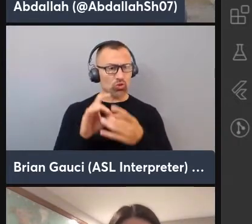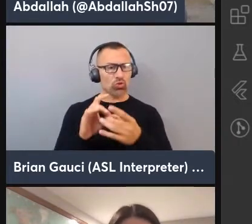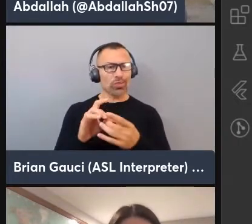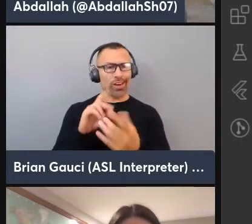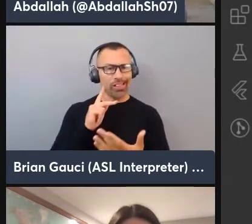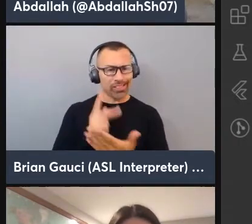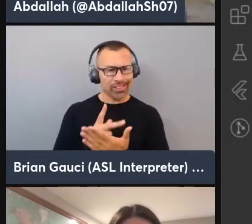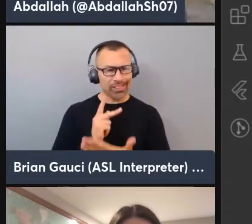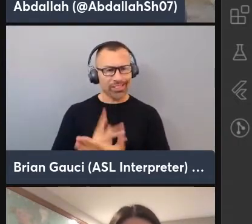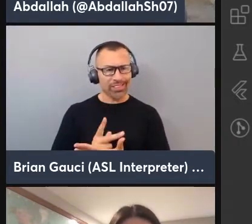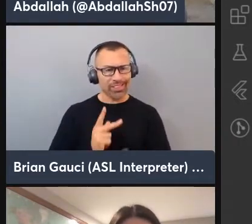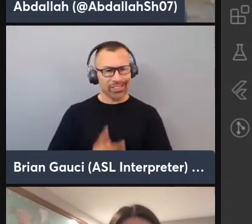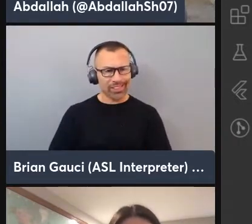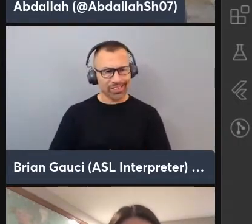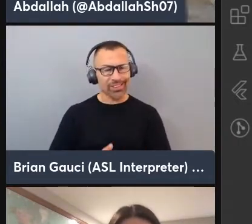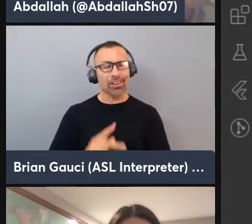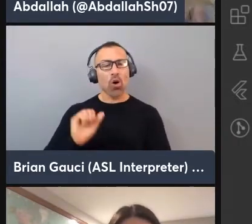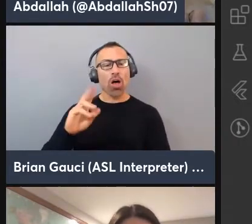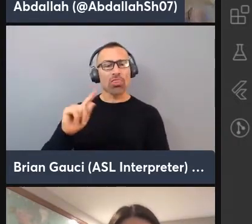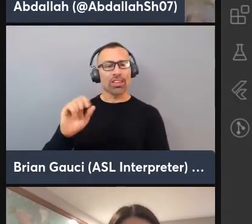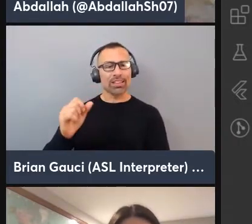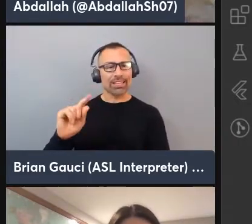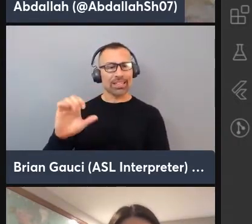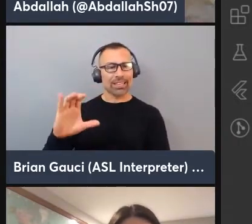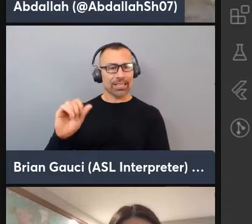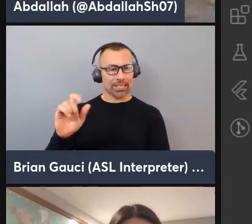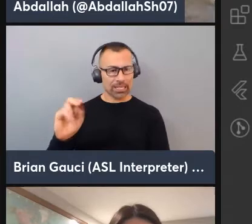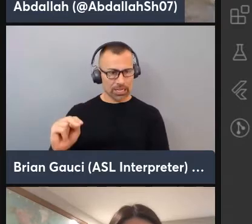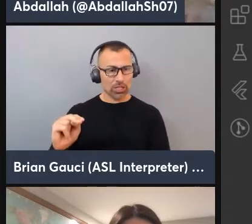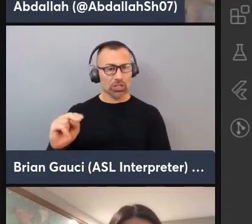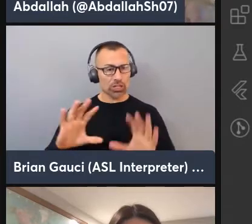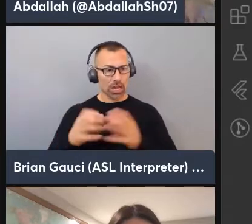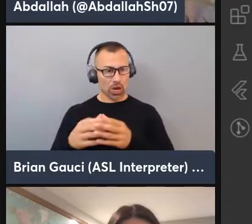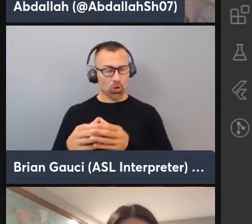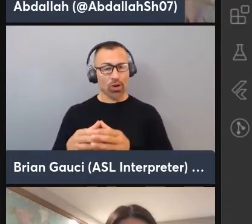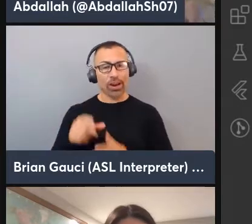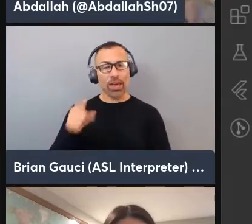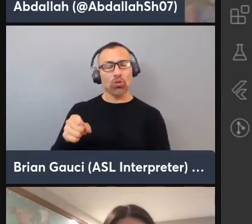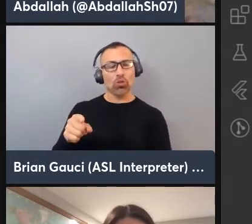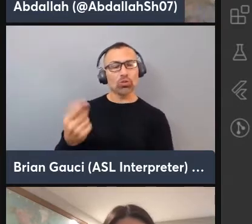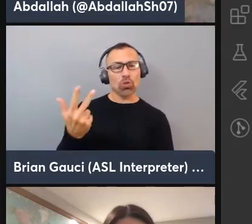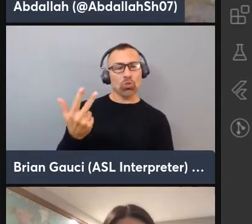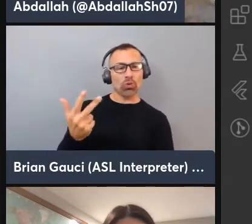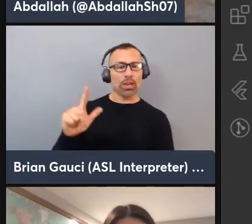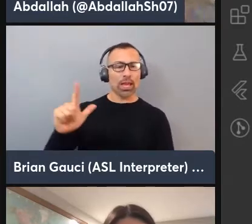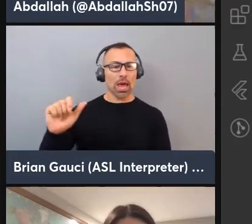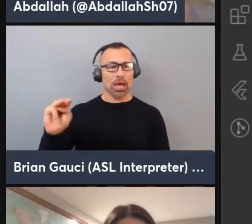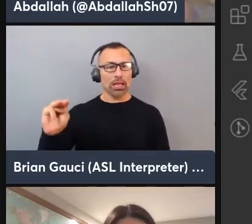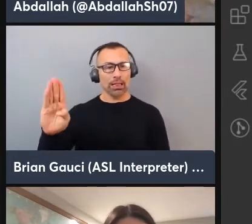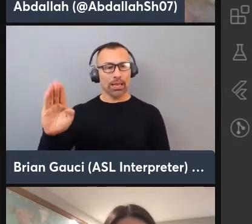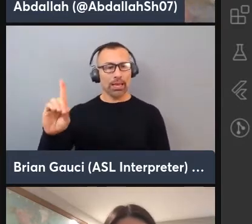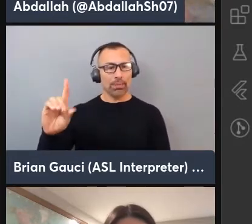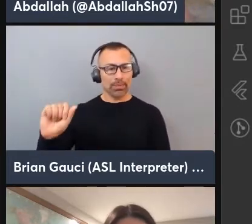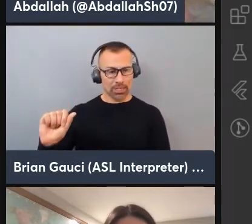And then these three Lambda triggers are specifically the ones that are used for setting up